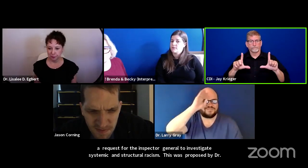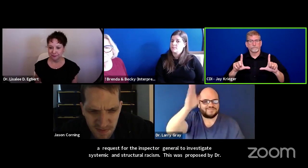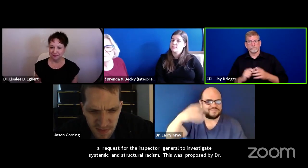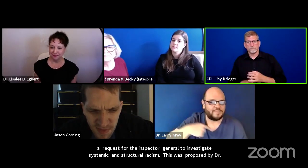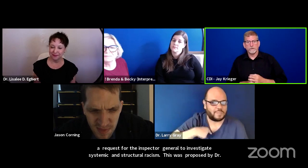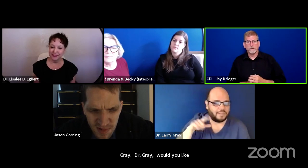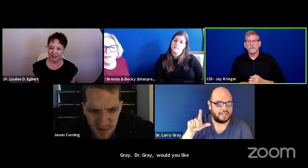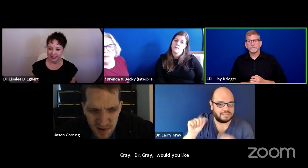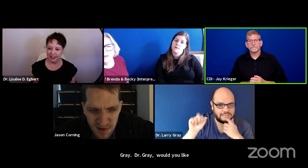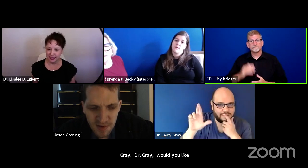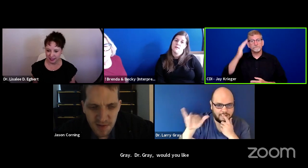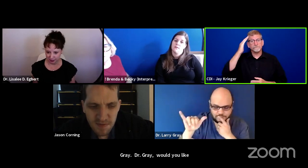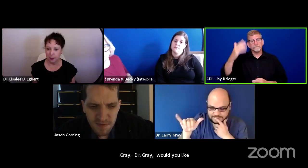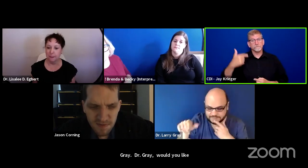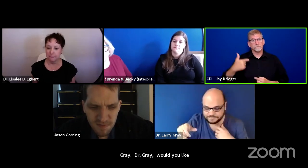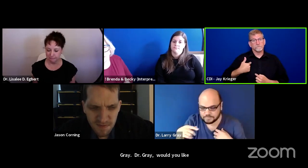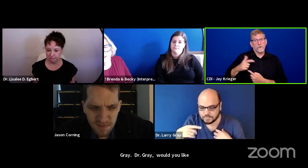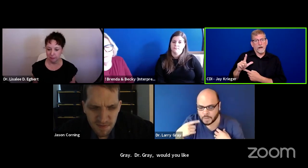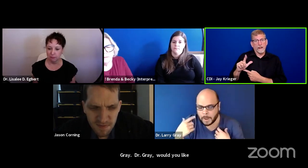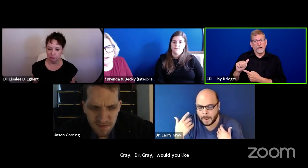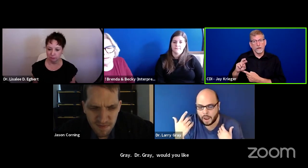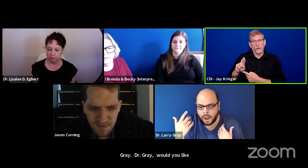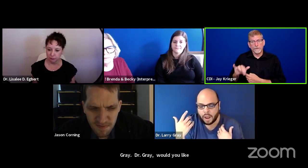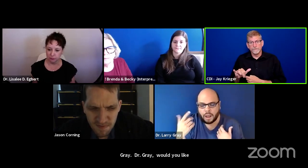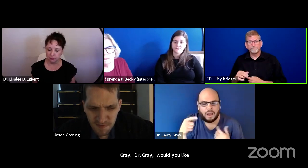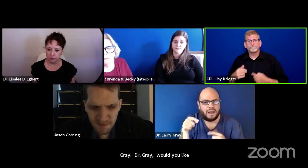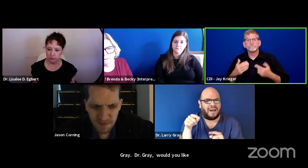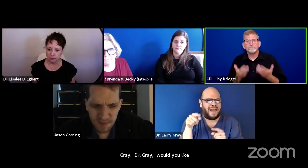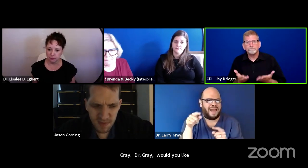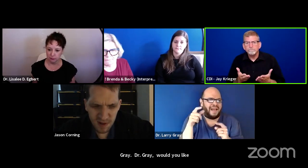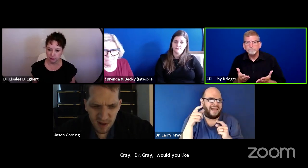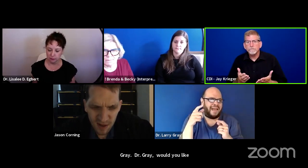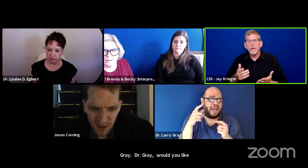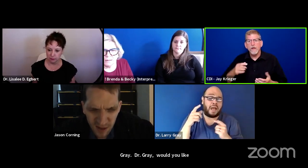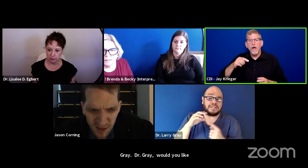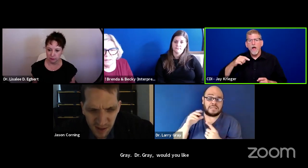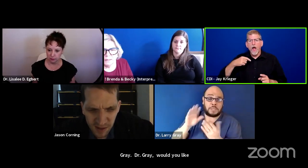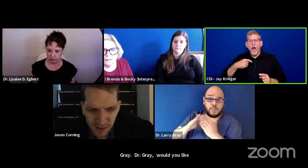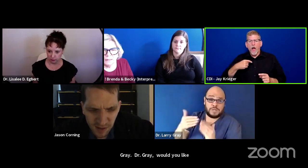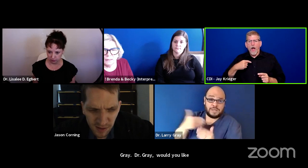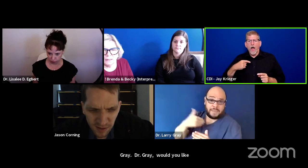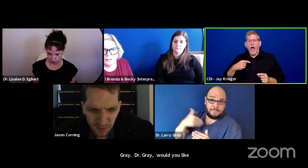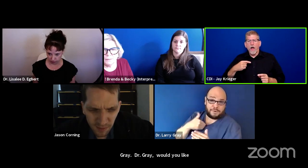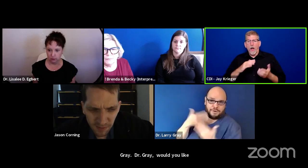Hello. I am Larry.